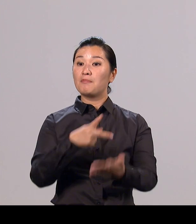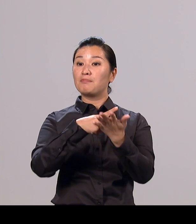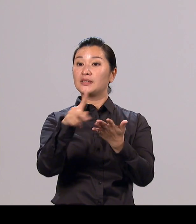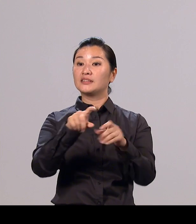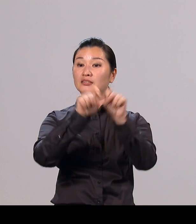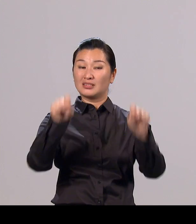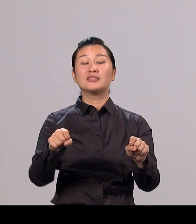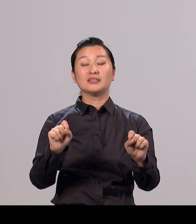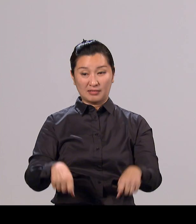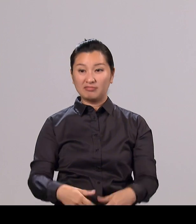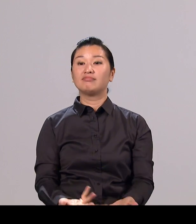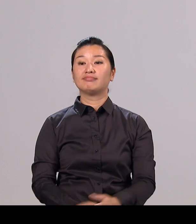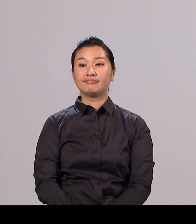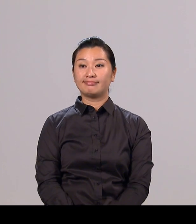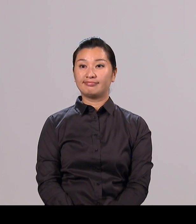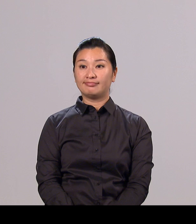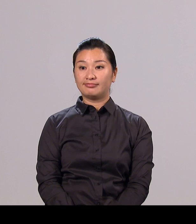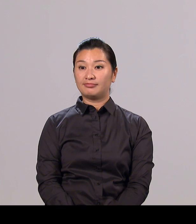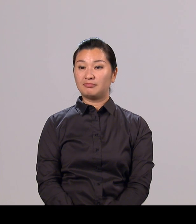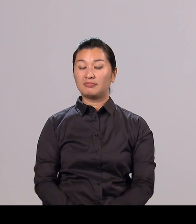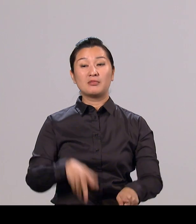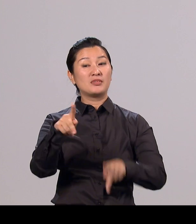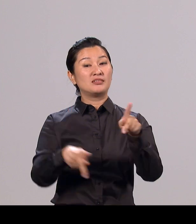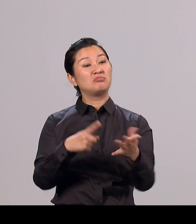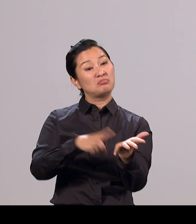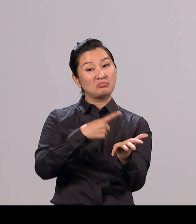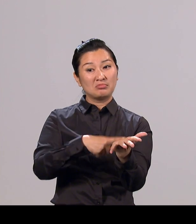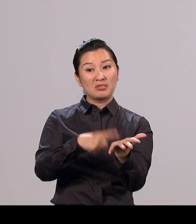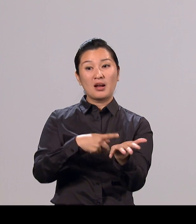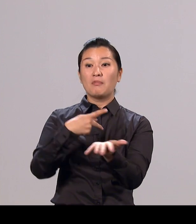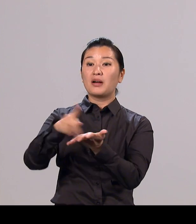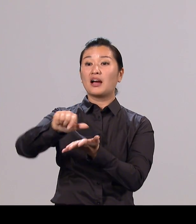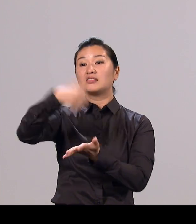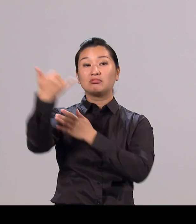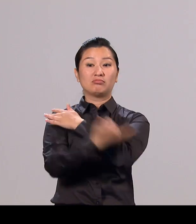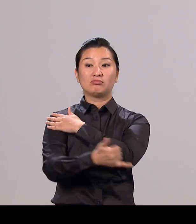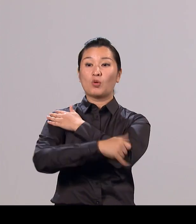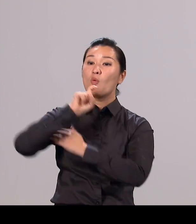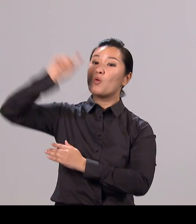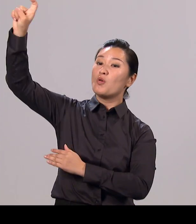People are also buying from overseas stores, Amazon, Taobao, which has wider range and often cheaper.